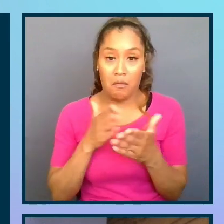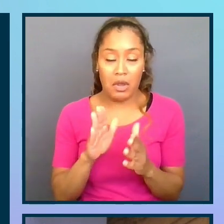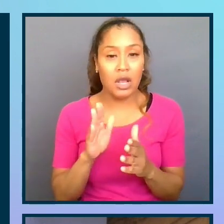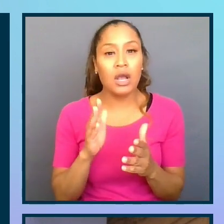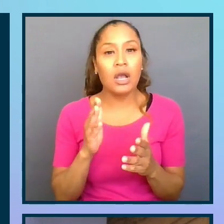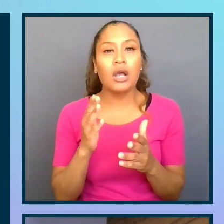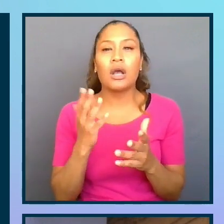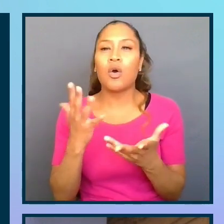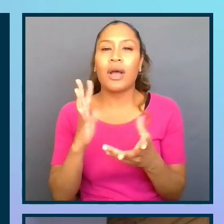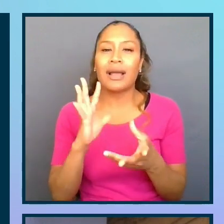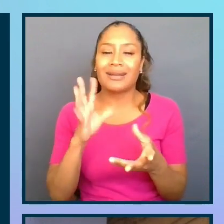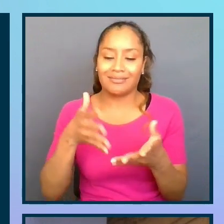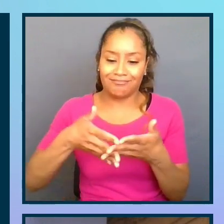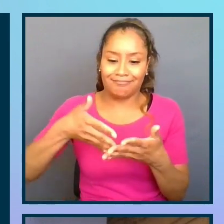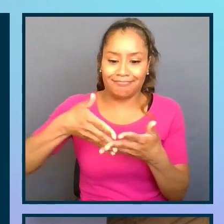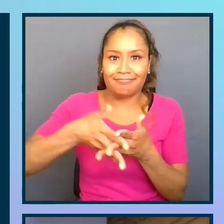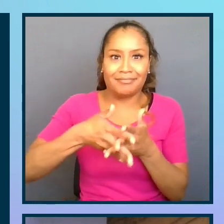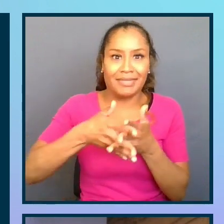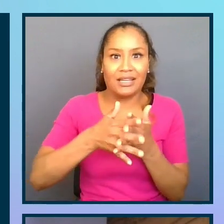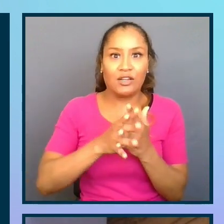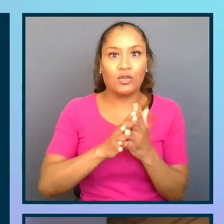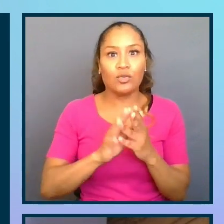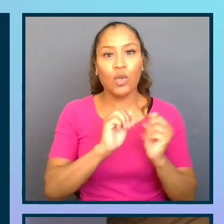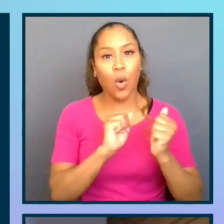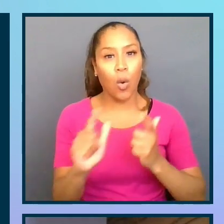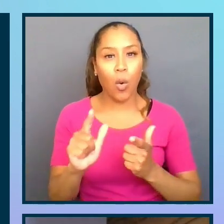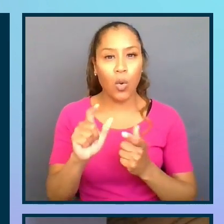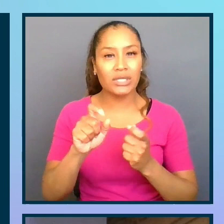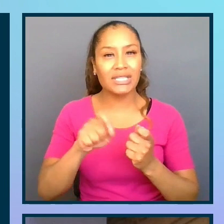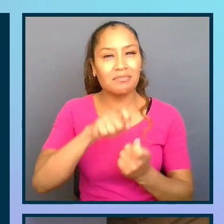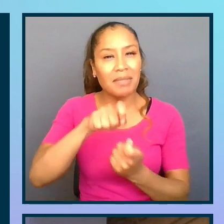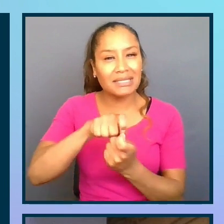within the whole spec as a complete document